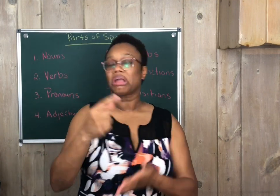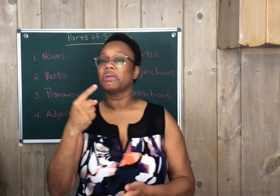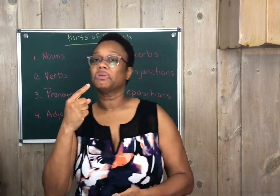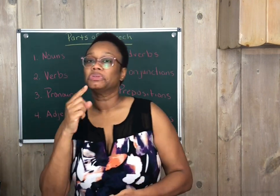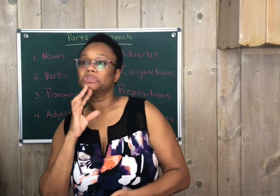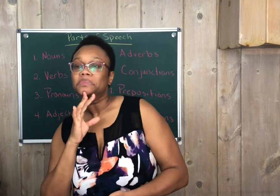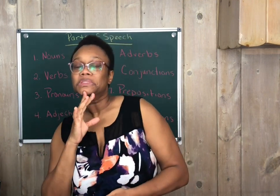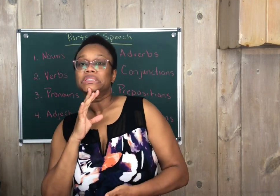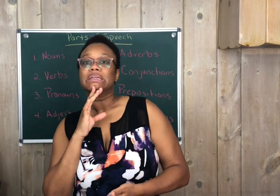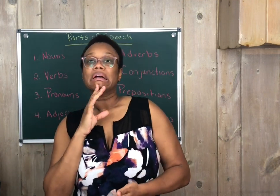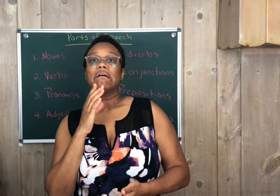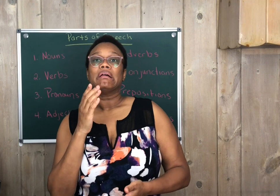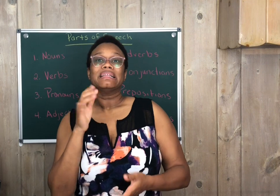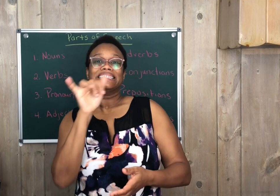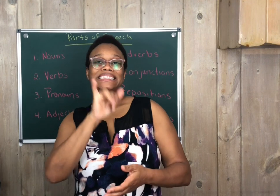If we're writing or speaking